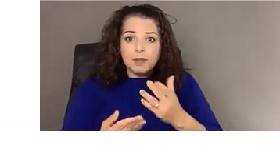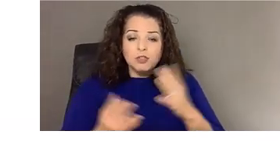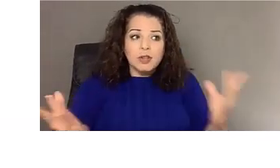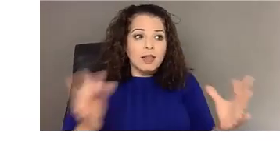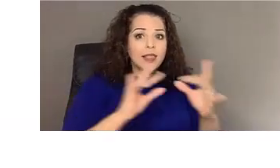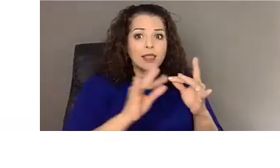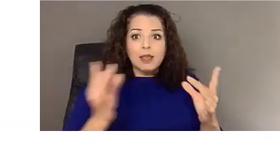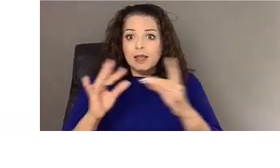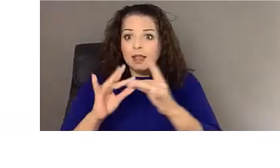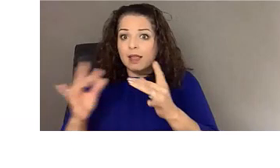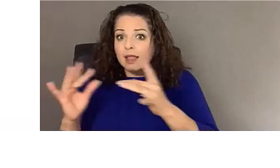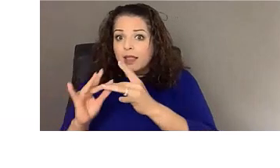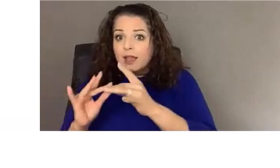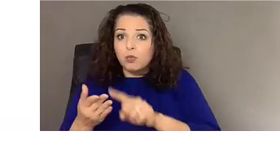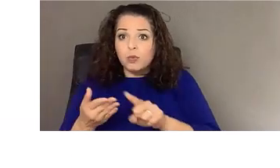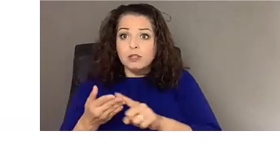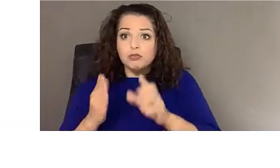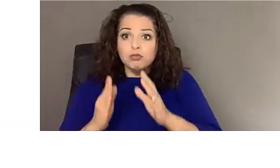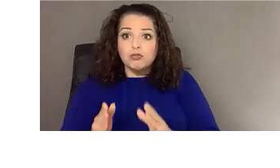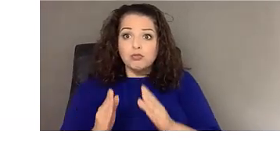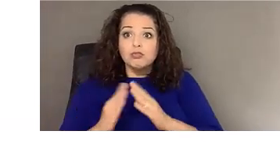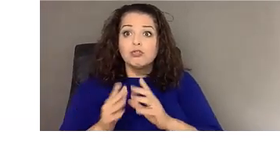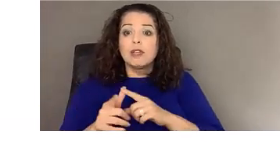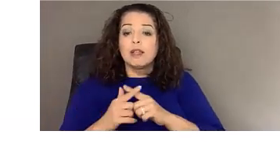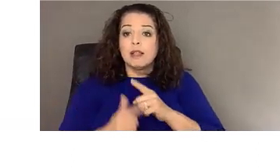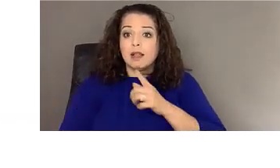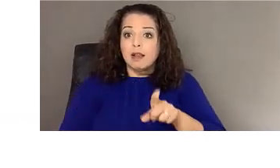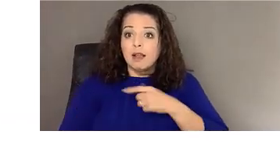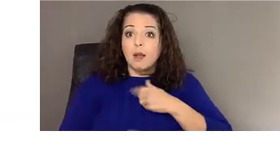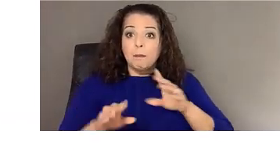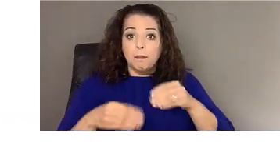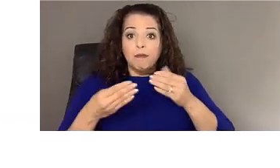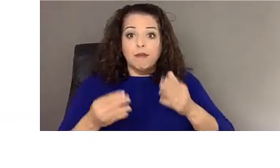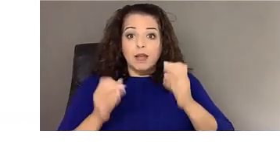or provide education, or promote inter-professional exchange,